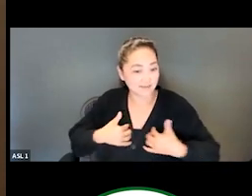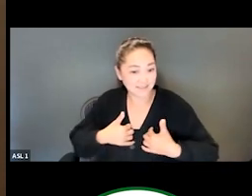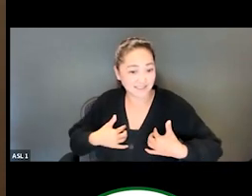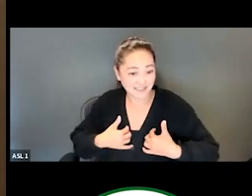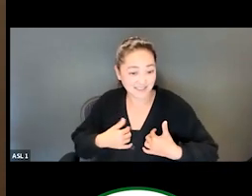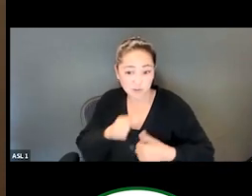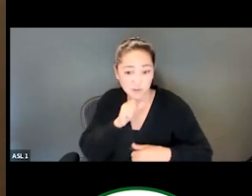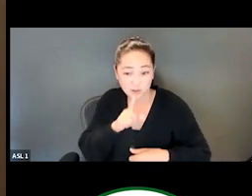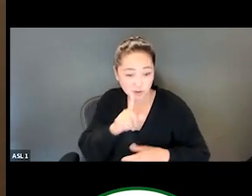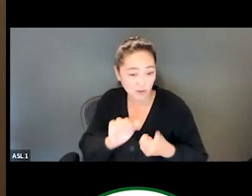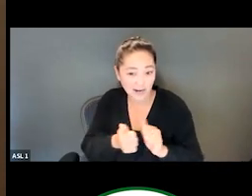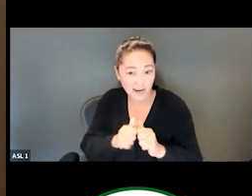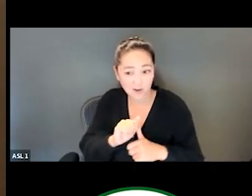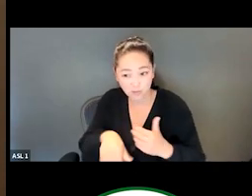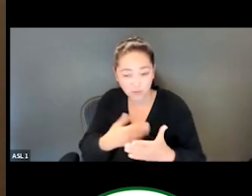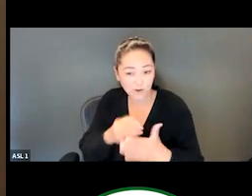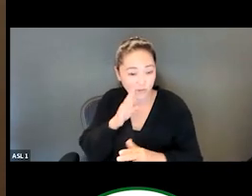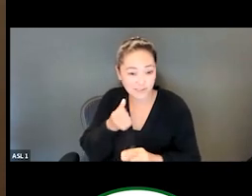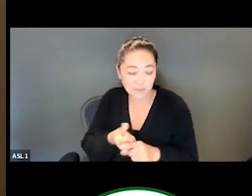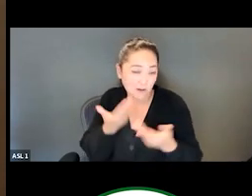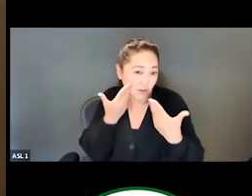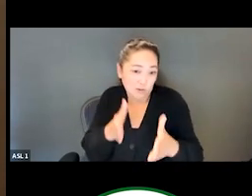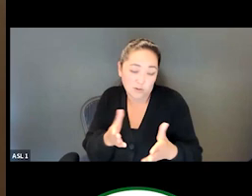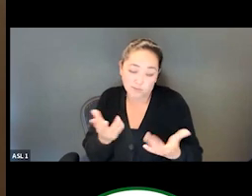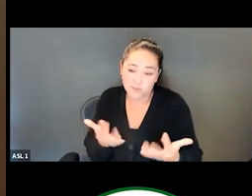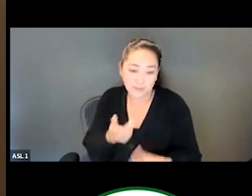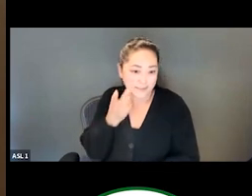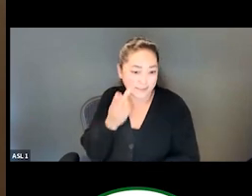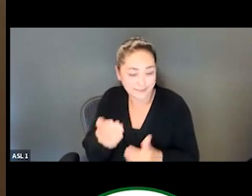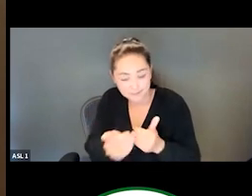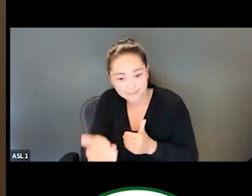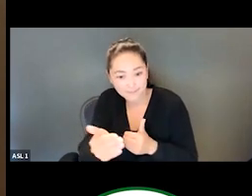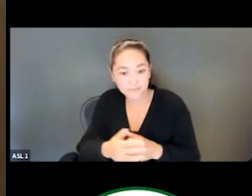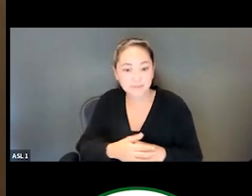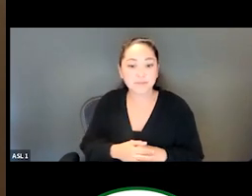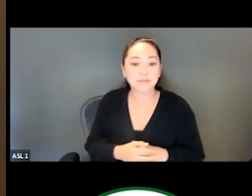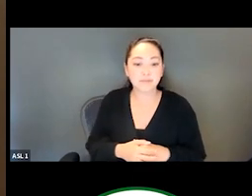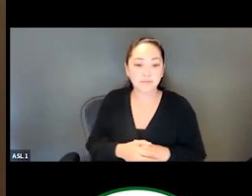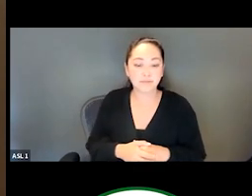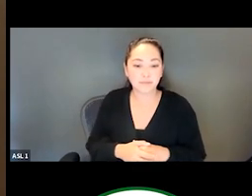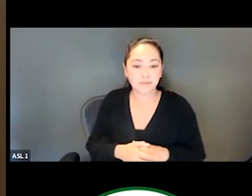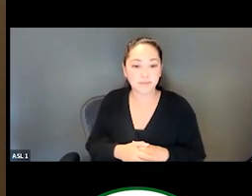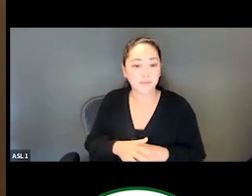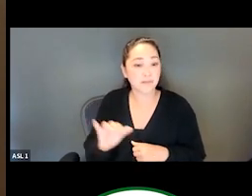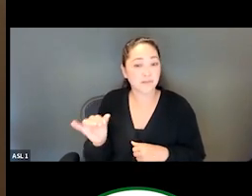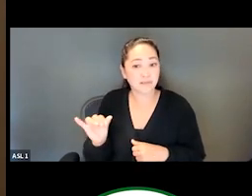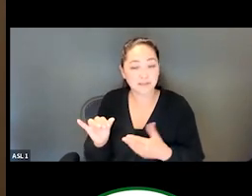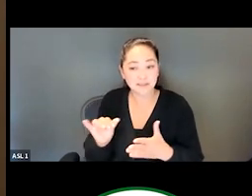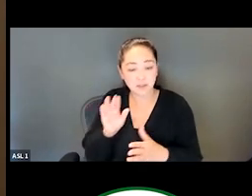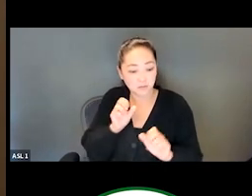It's impacting those who might have visited the perps, but. Can't during smoky season